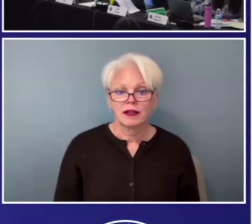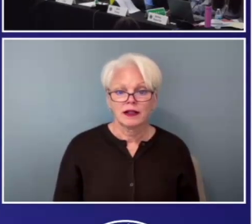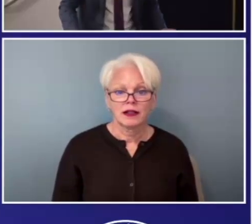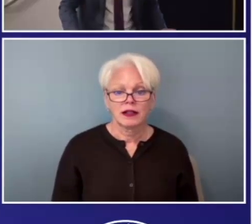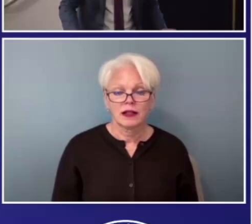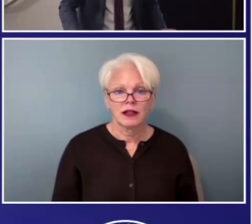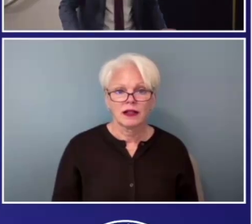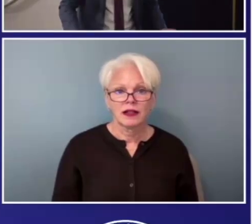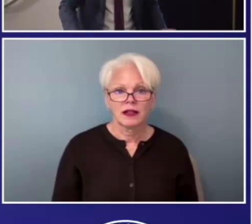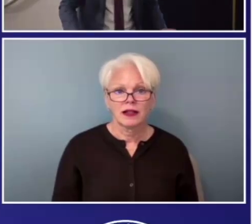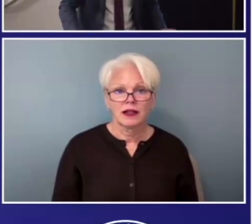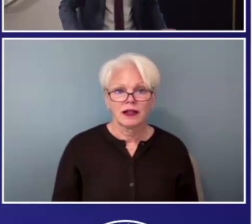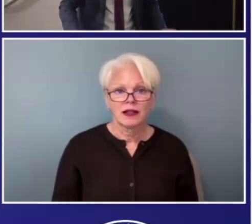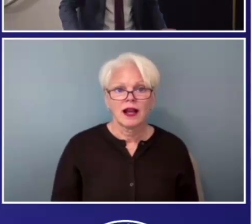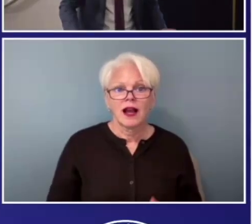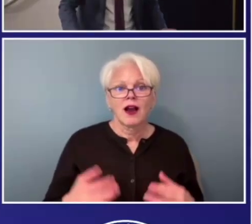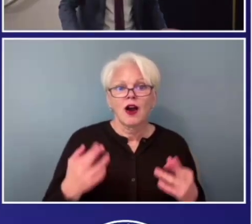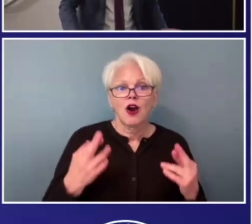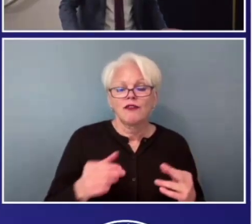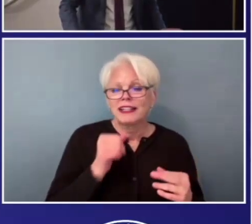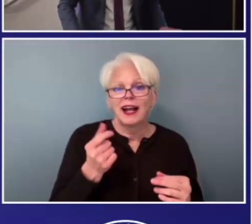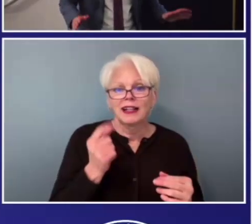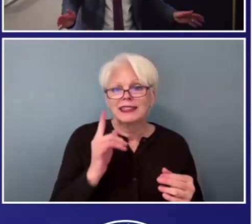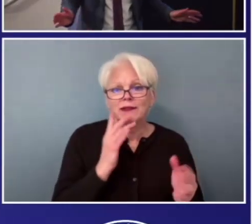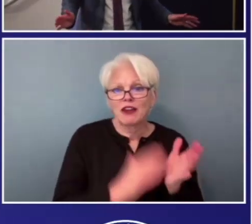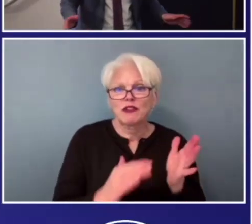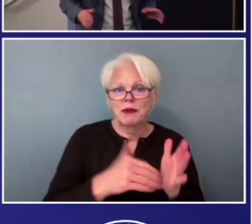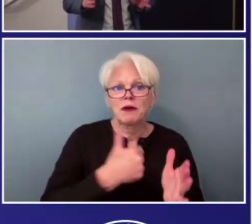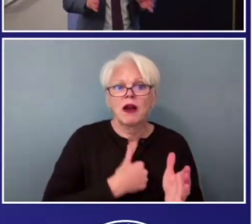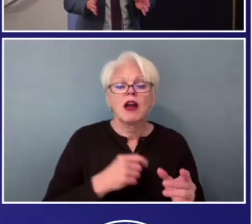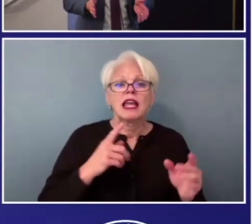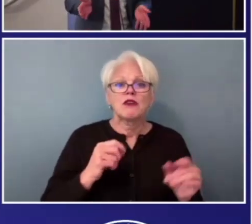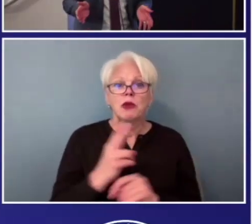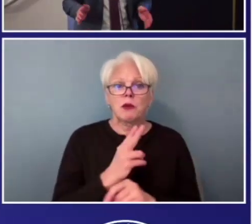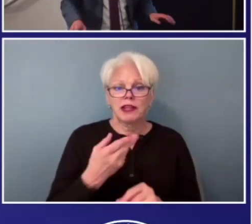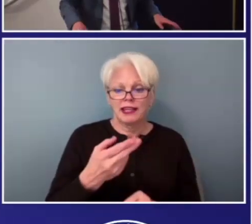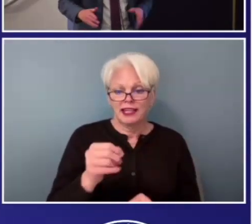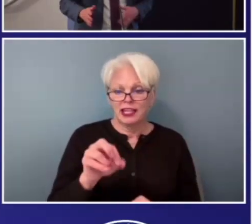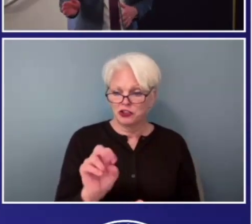Maybe I'll -- hopefully this doesn't sound repetitive, but, like, when we want to use the HEROES, that's, that's how we use it. We can't, we